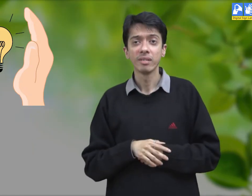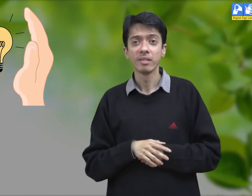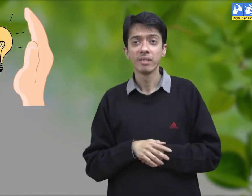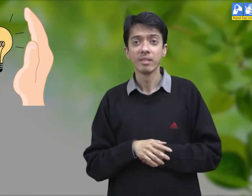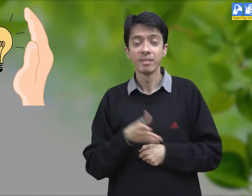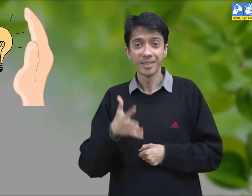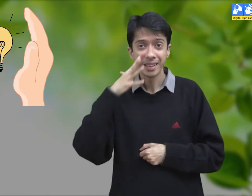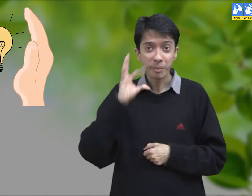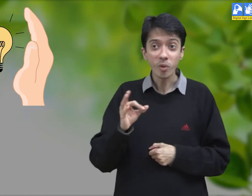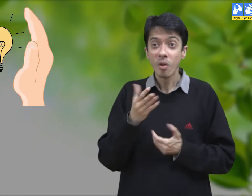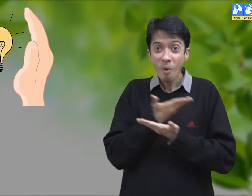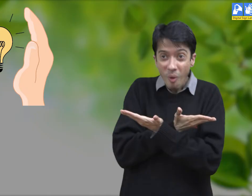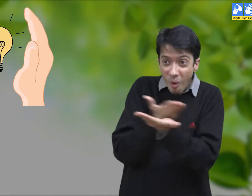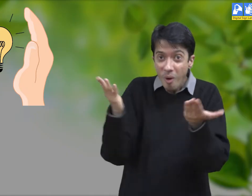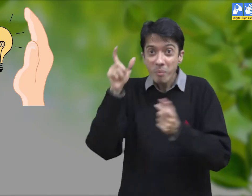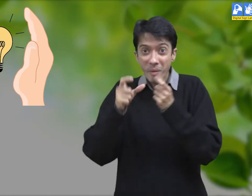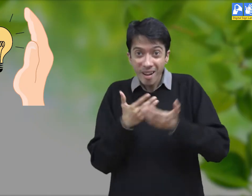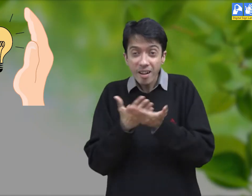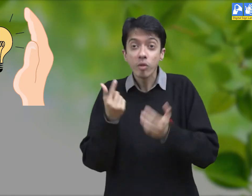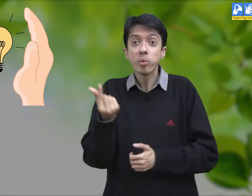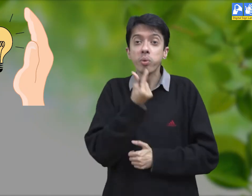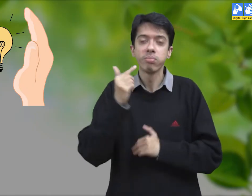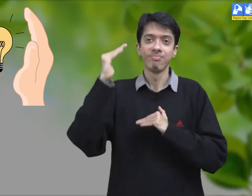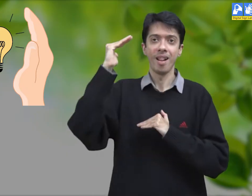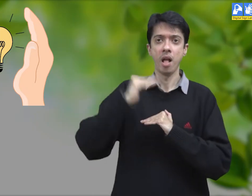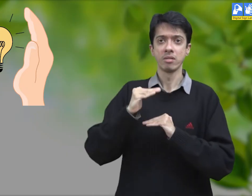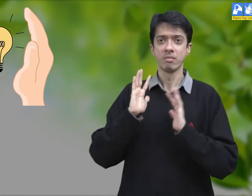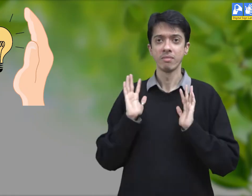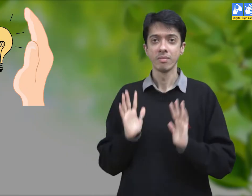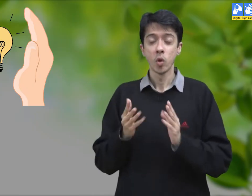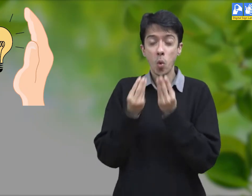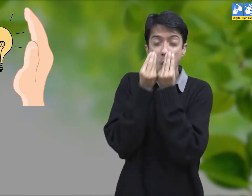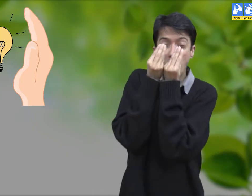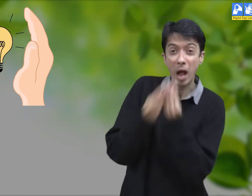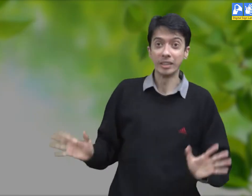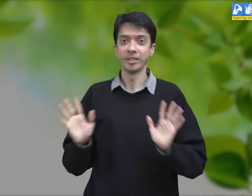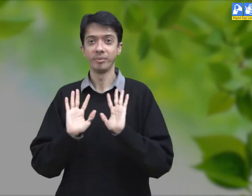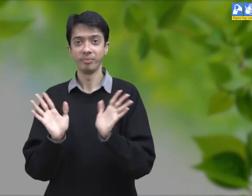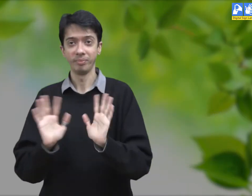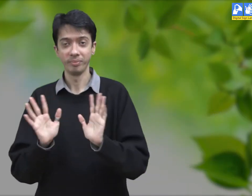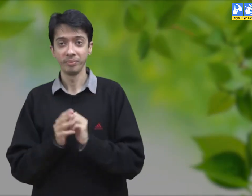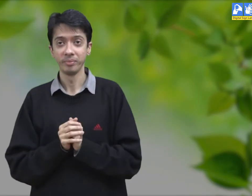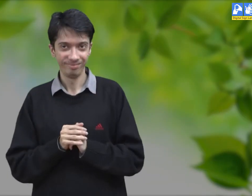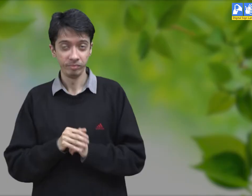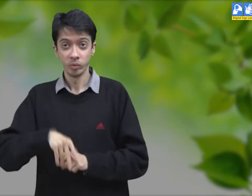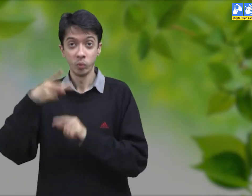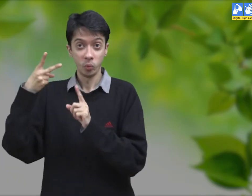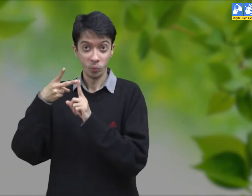So it is important for everyone to limit the use of resources. And do not waste it.